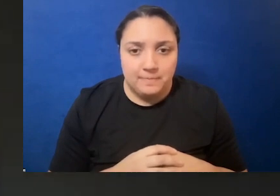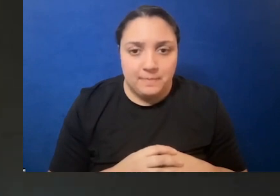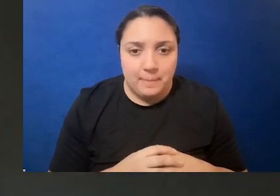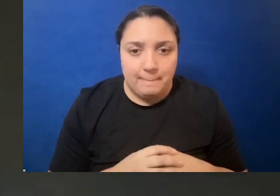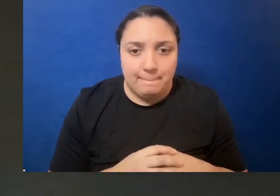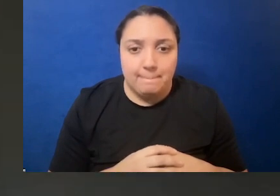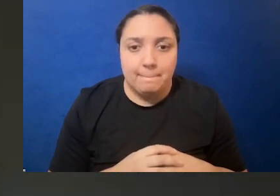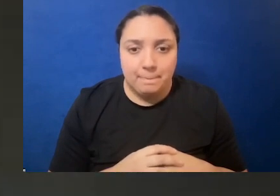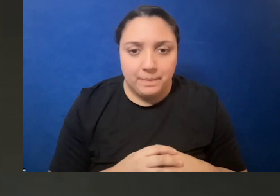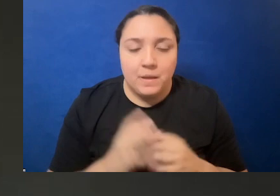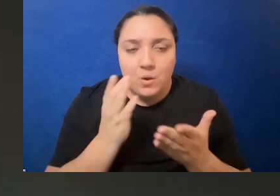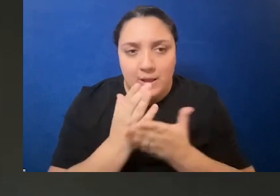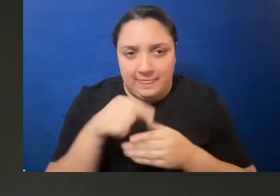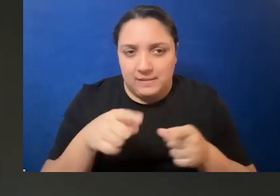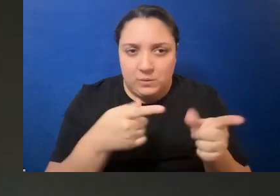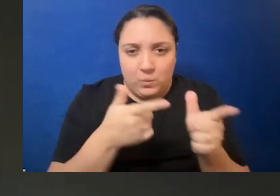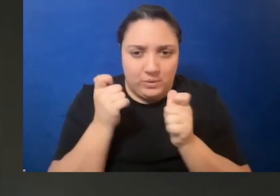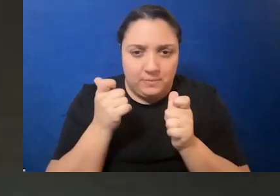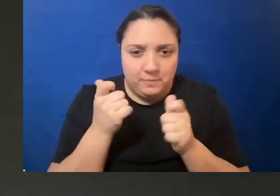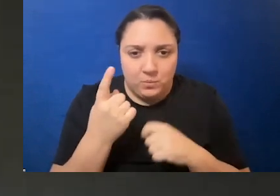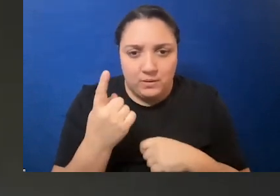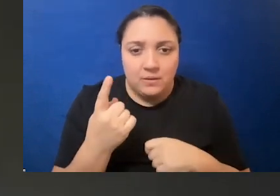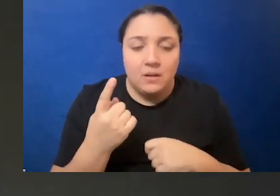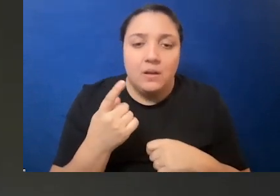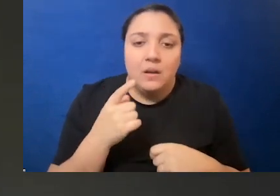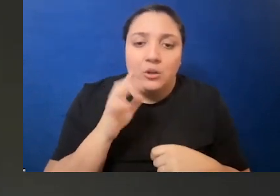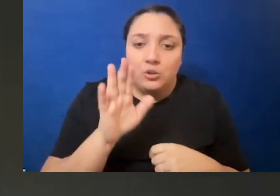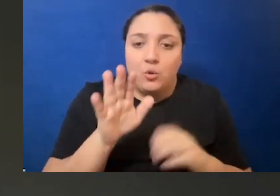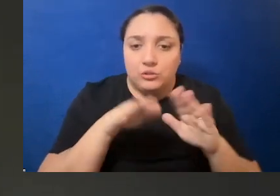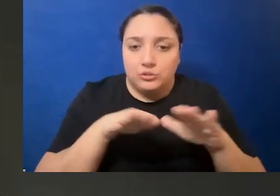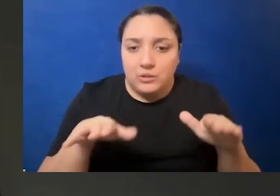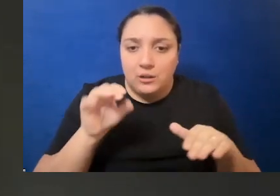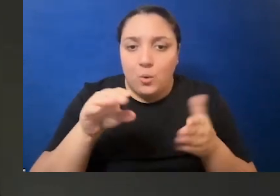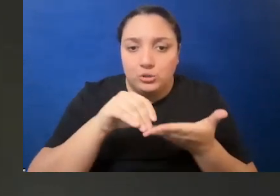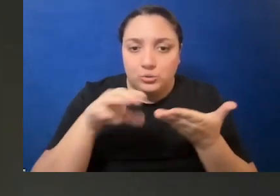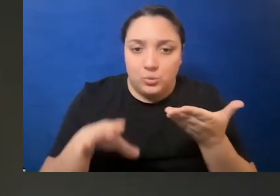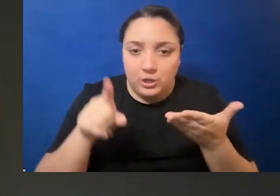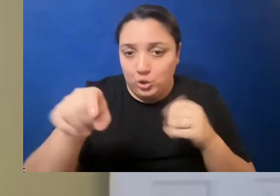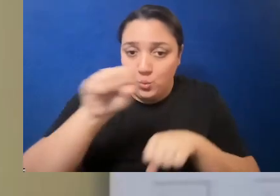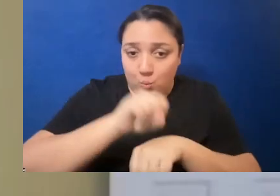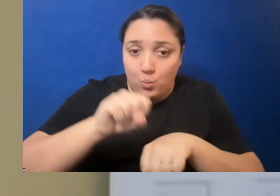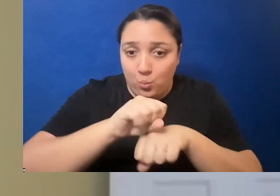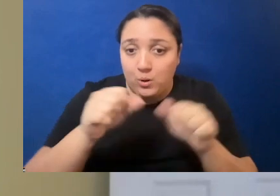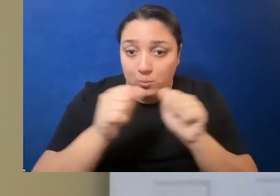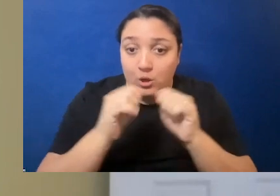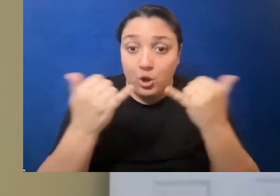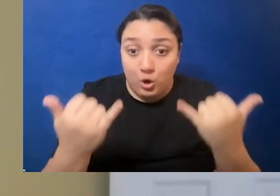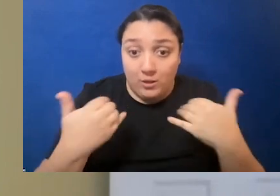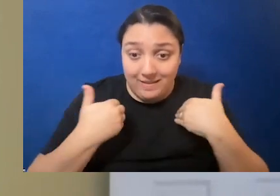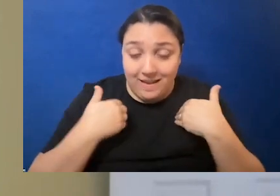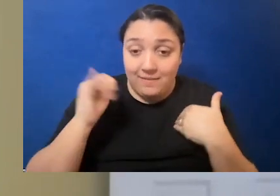ONE MORE. ALL RIGHT. THIS IS A QUICK ONE.